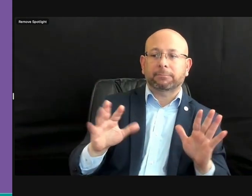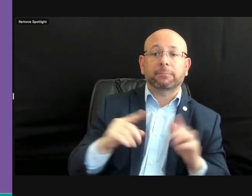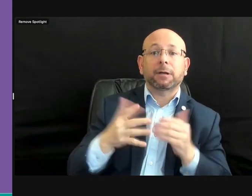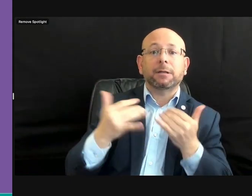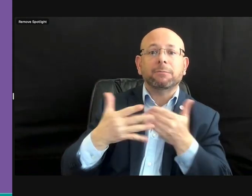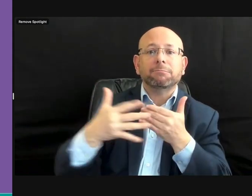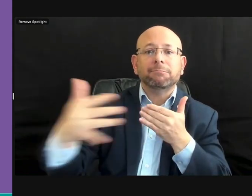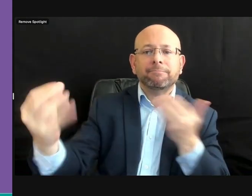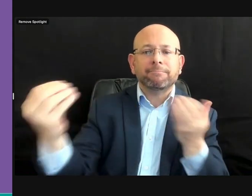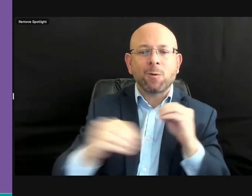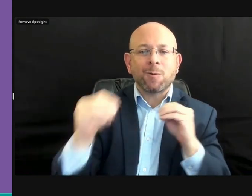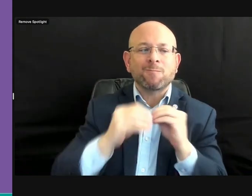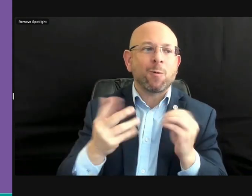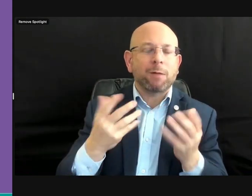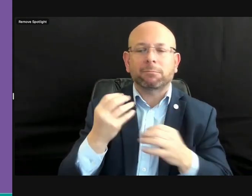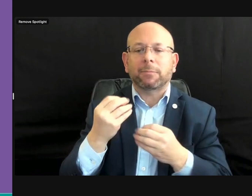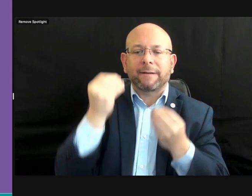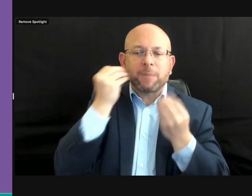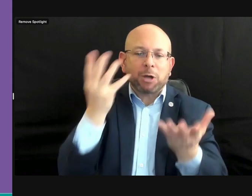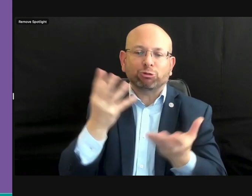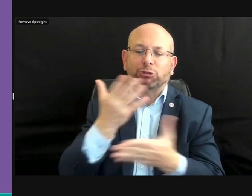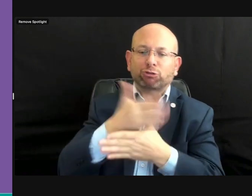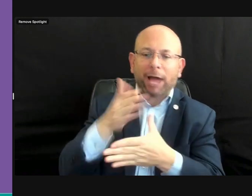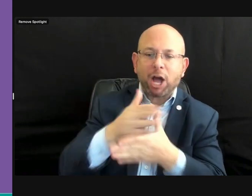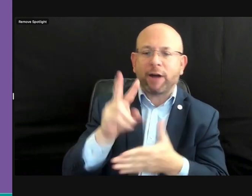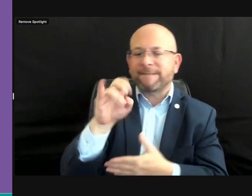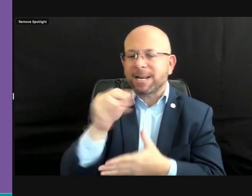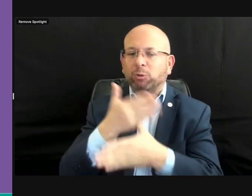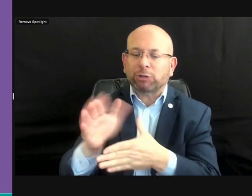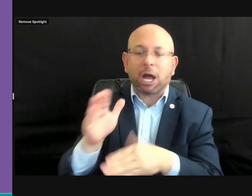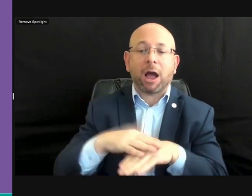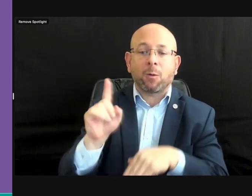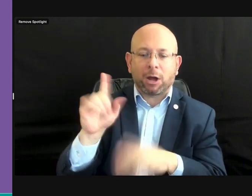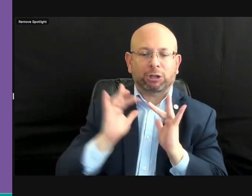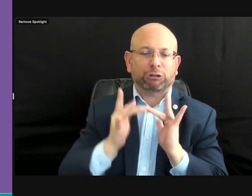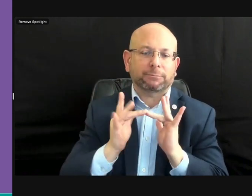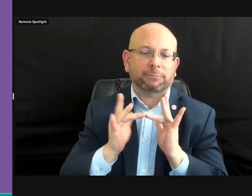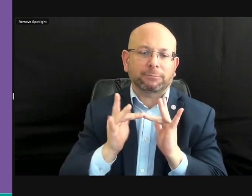But the CVAA applied to media streamed on the internet.